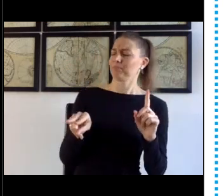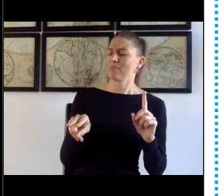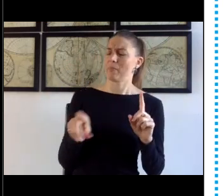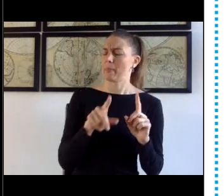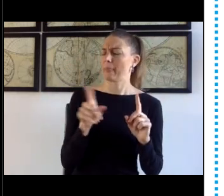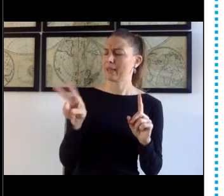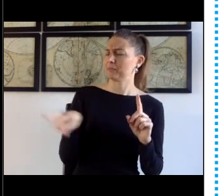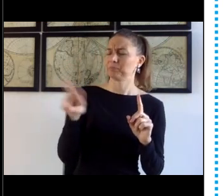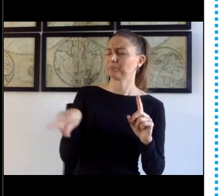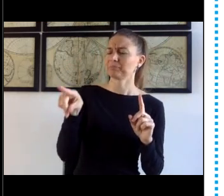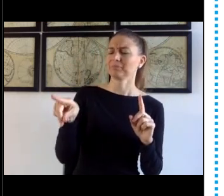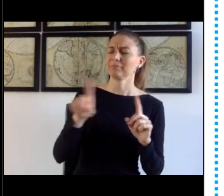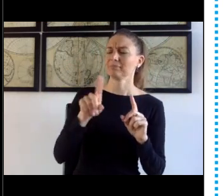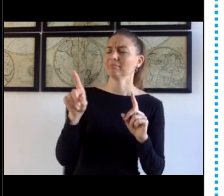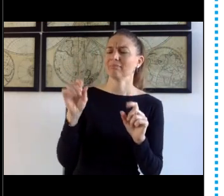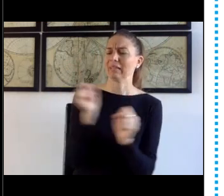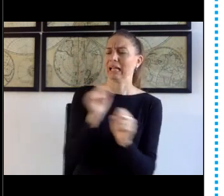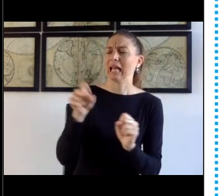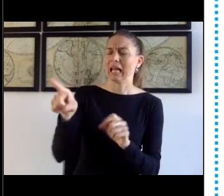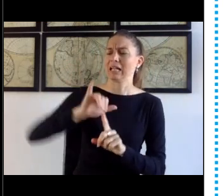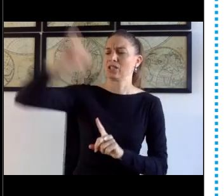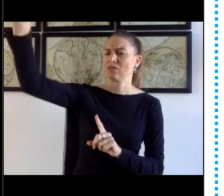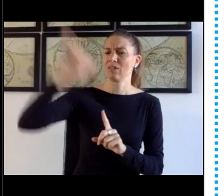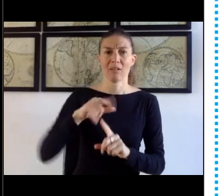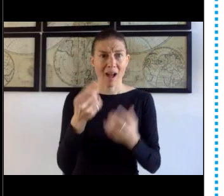even though you've bought a ticket, you have a reservation